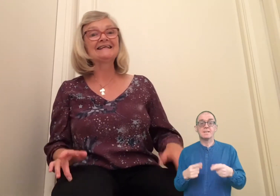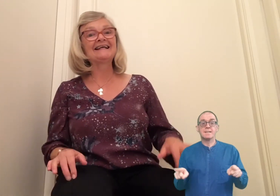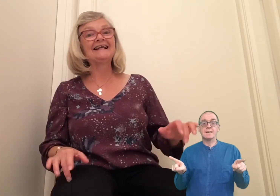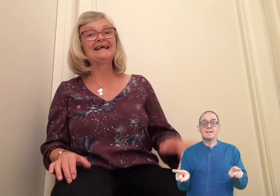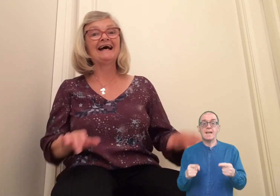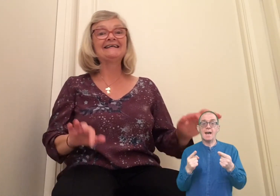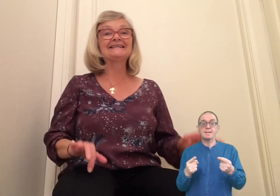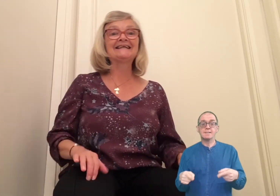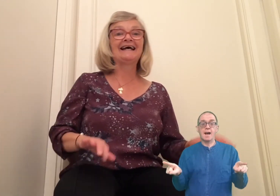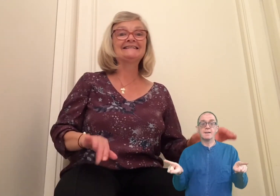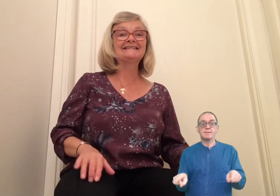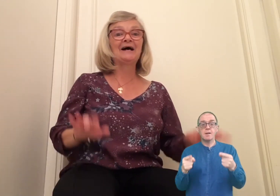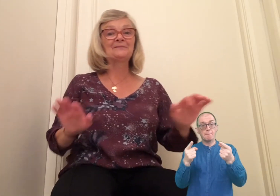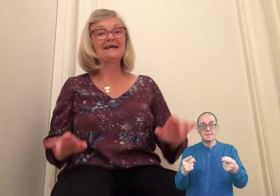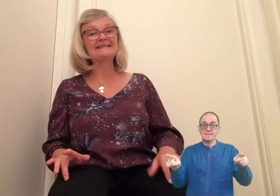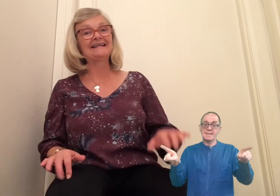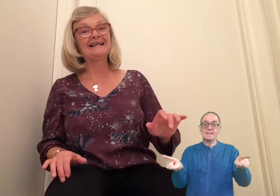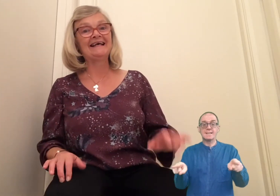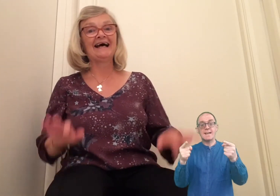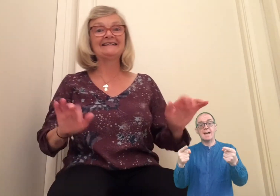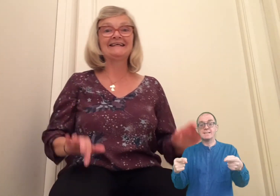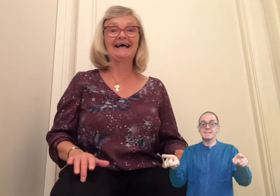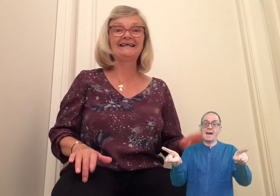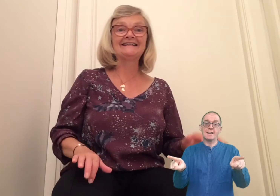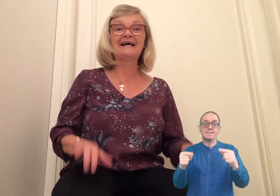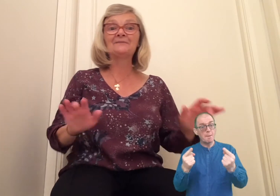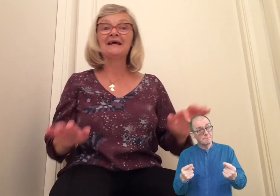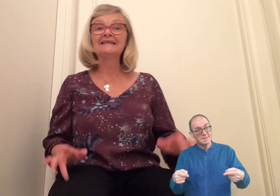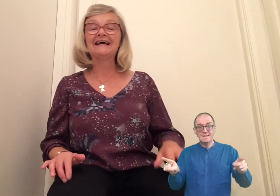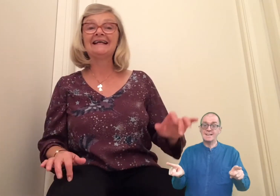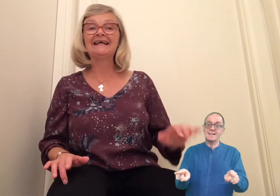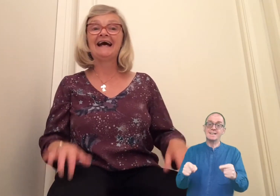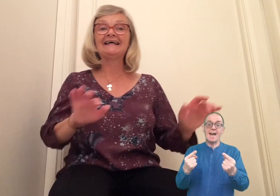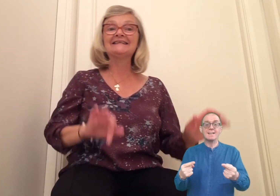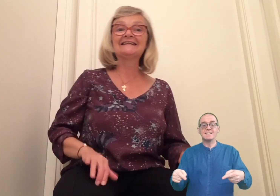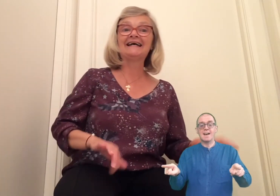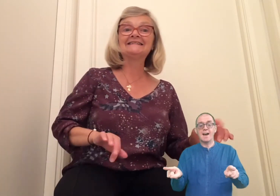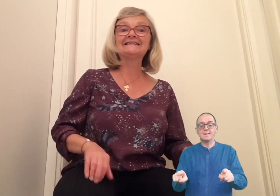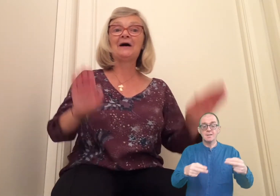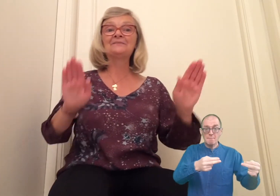Diddley di del diddle dum